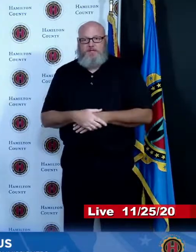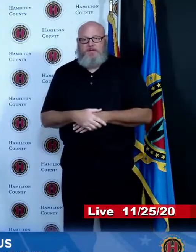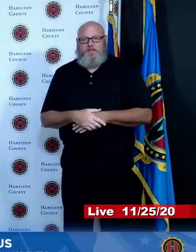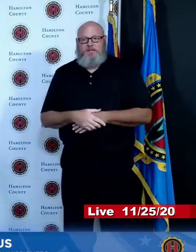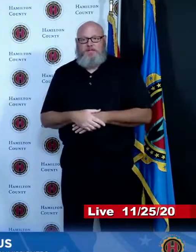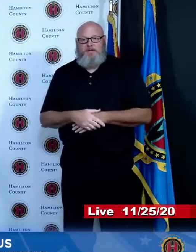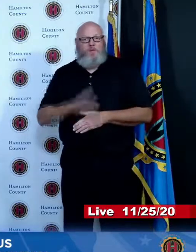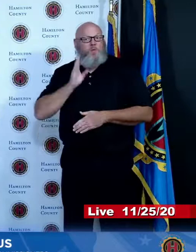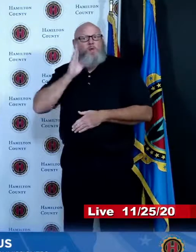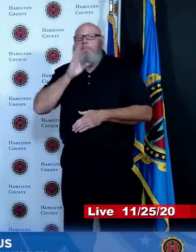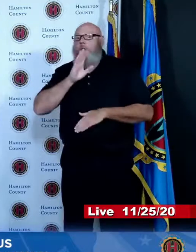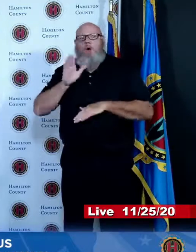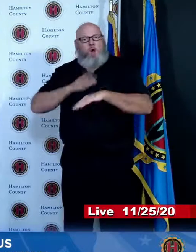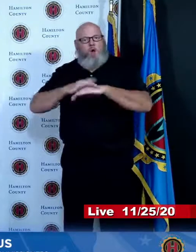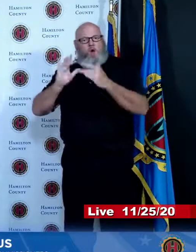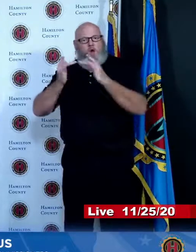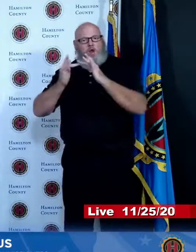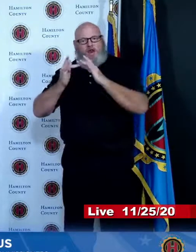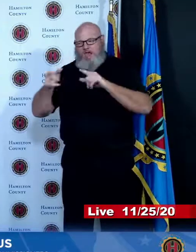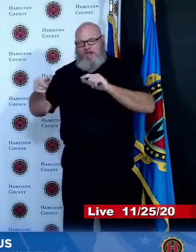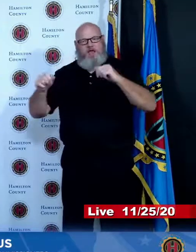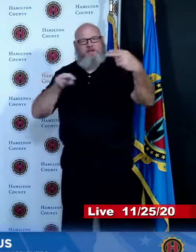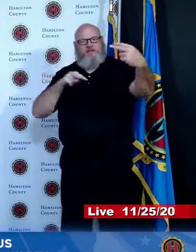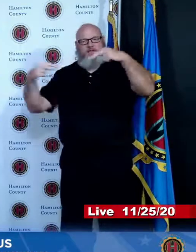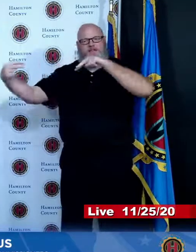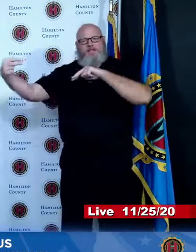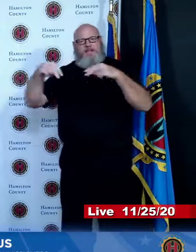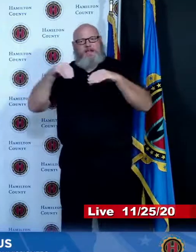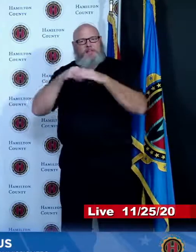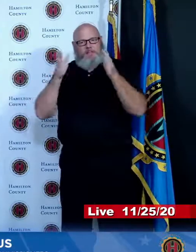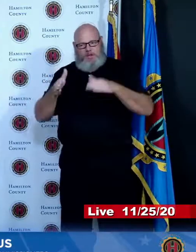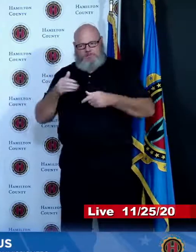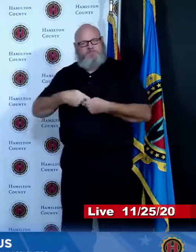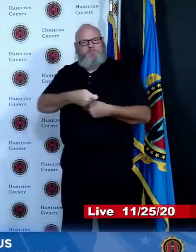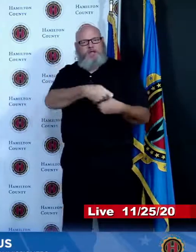is in charge of this thankfully it's not me but thanks to everybody that gave me those apps for